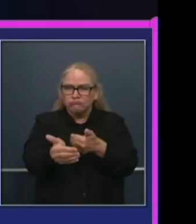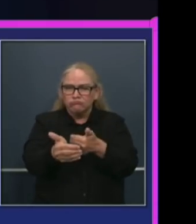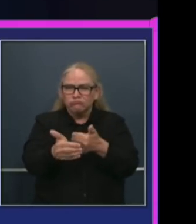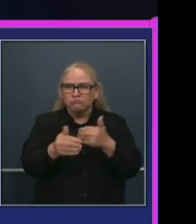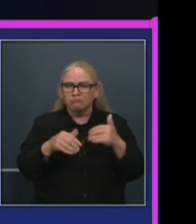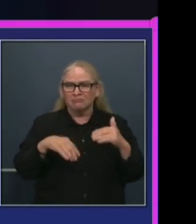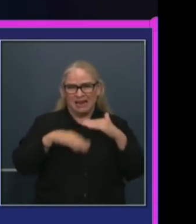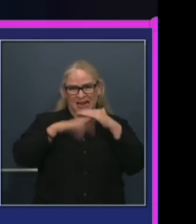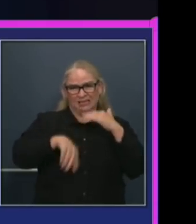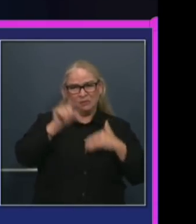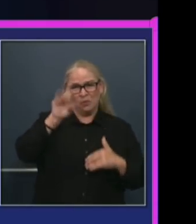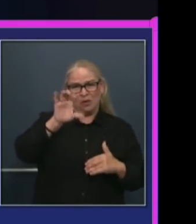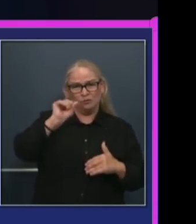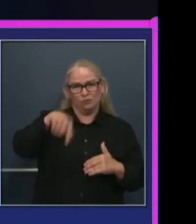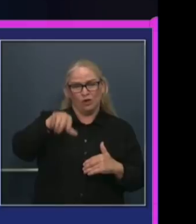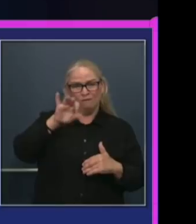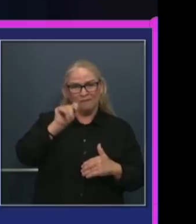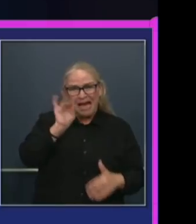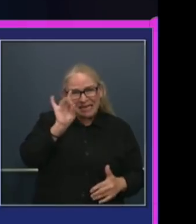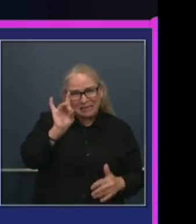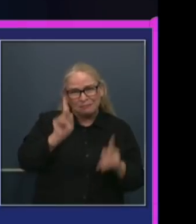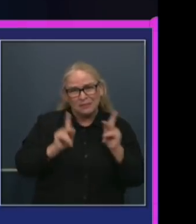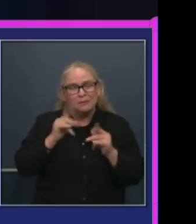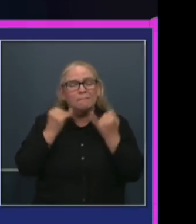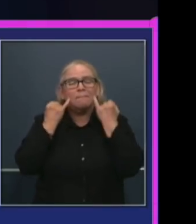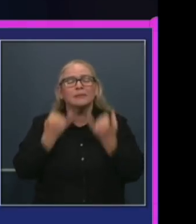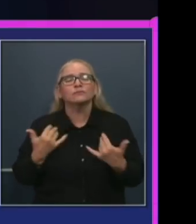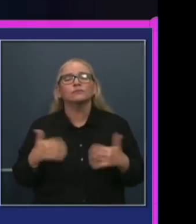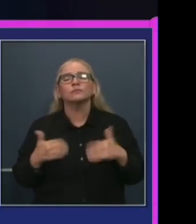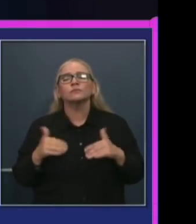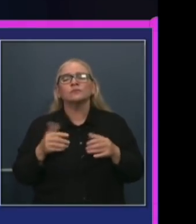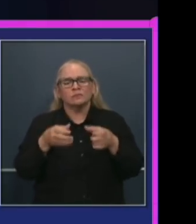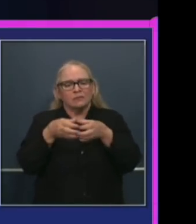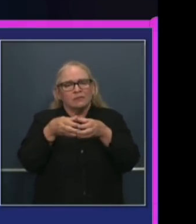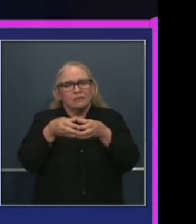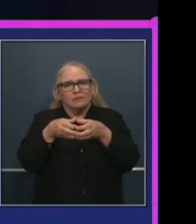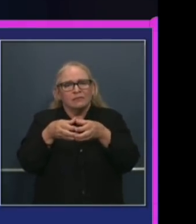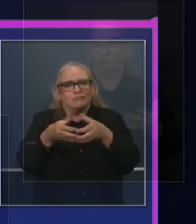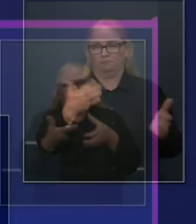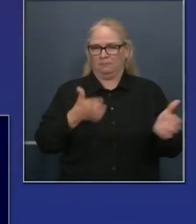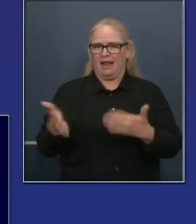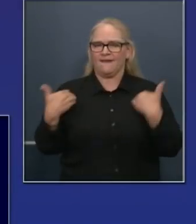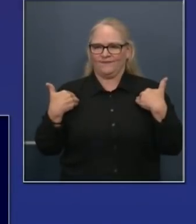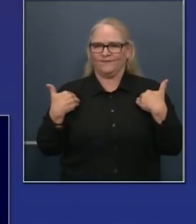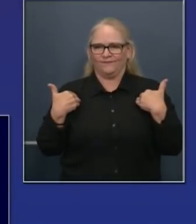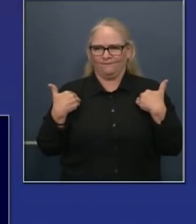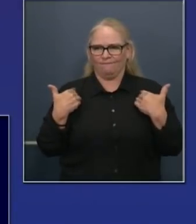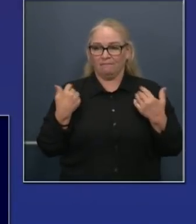FILLED WITH A BED. IT WAS LITERALLY PEOPLE LIVING